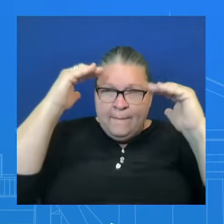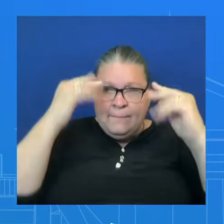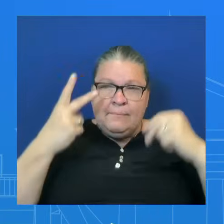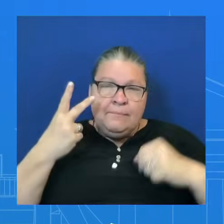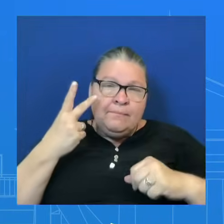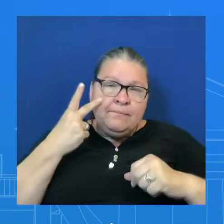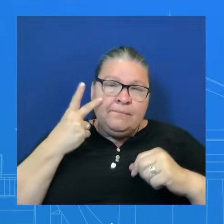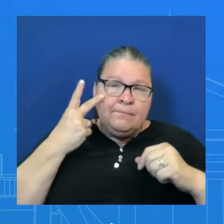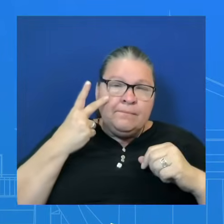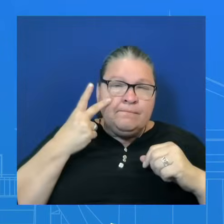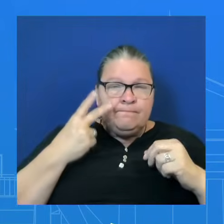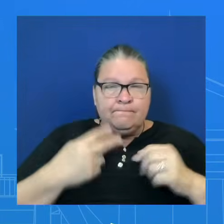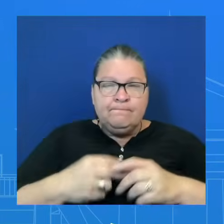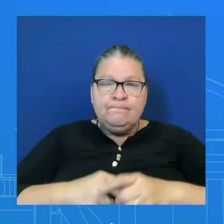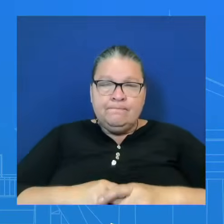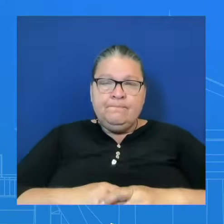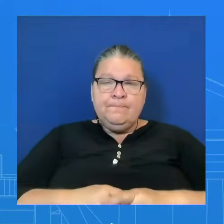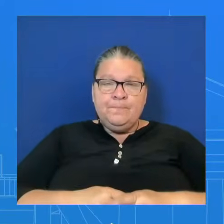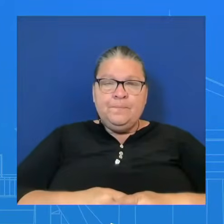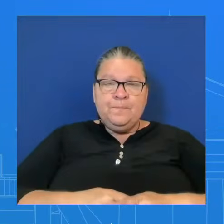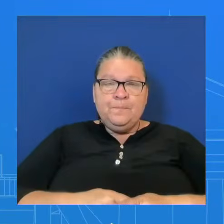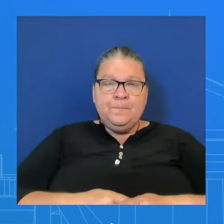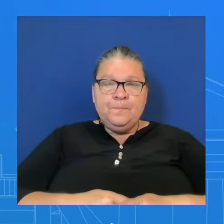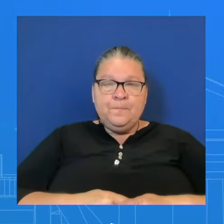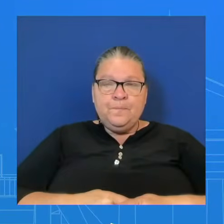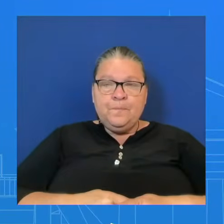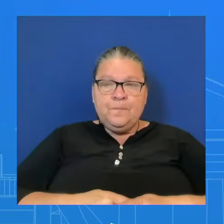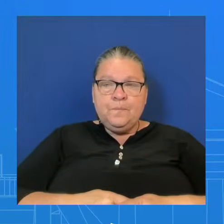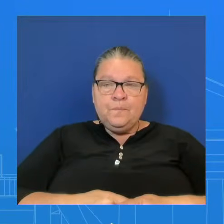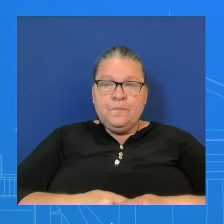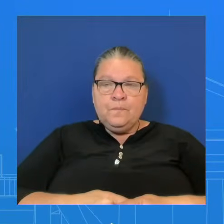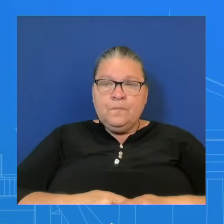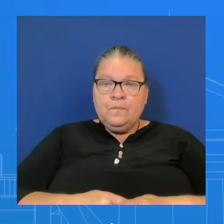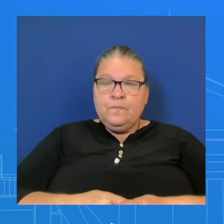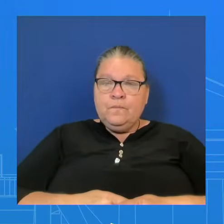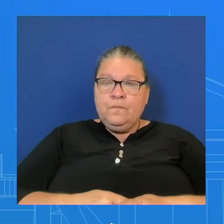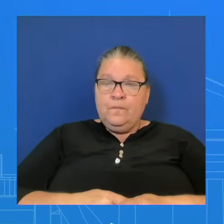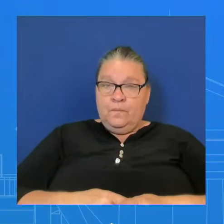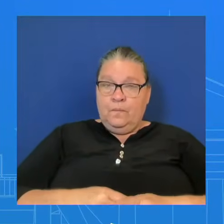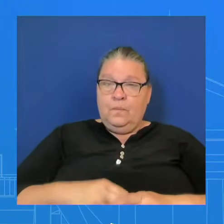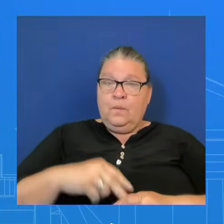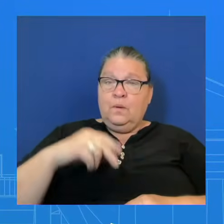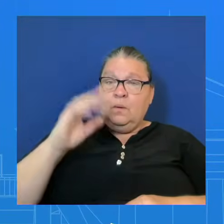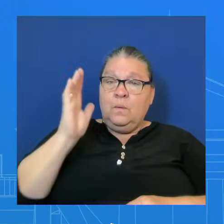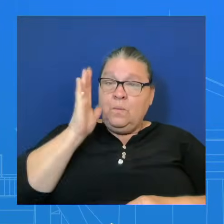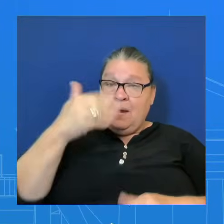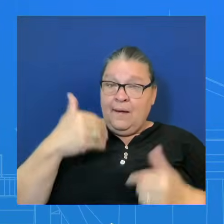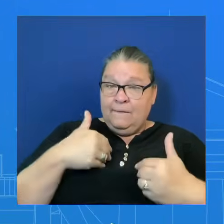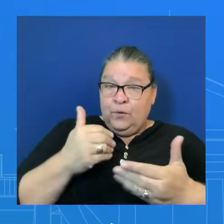The Press: On the NATO Secretary General succession thing: This is an issue. Do you know whether the President intended to speak